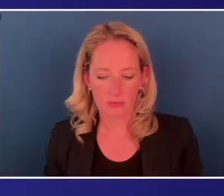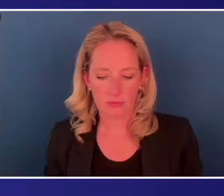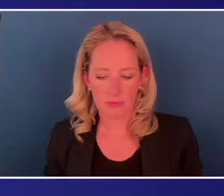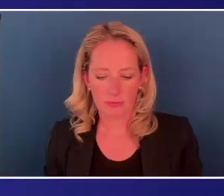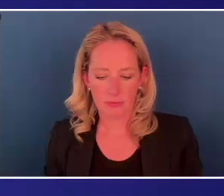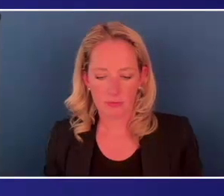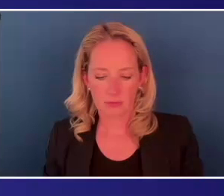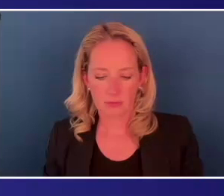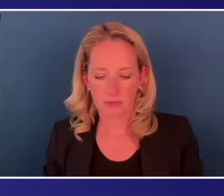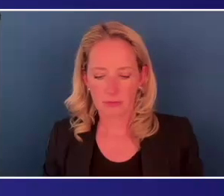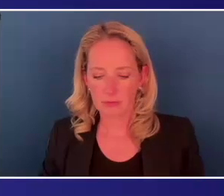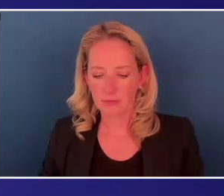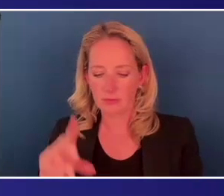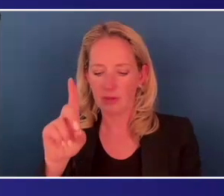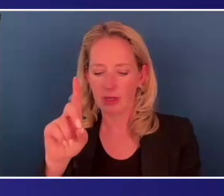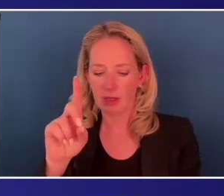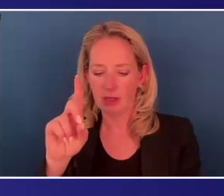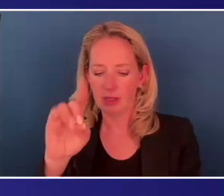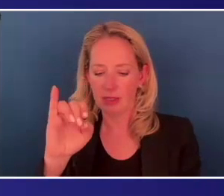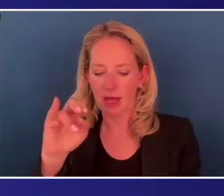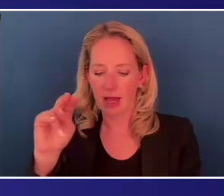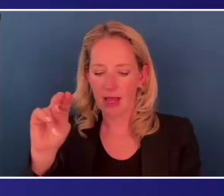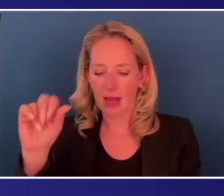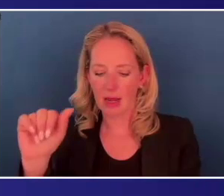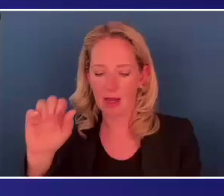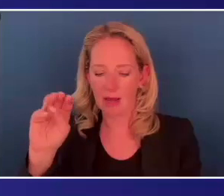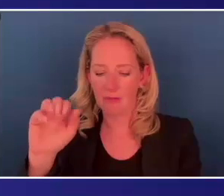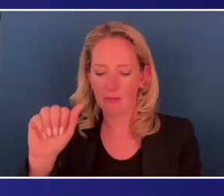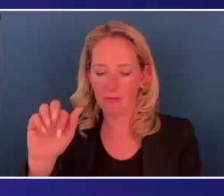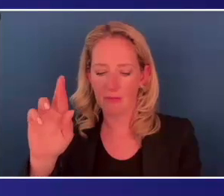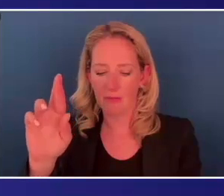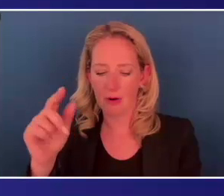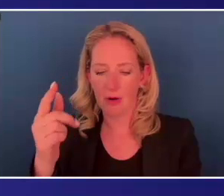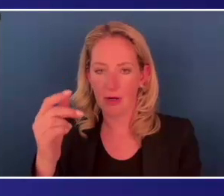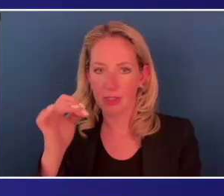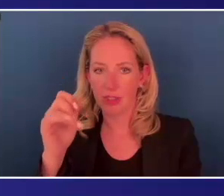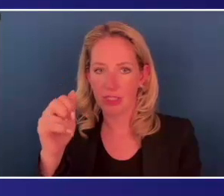Diana.